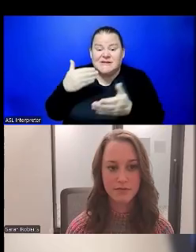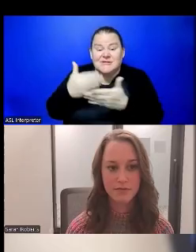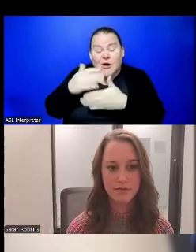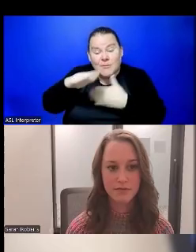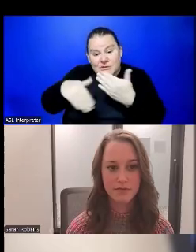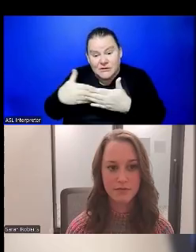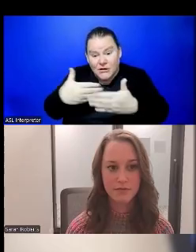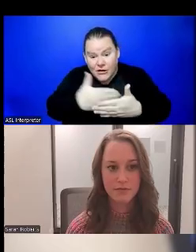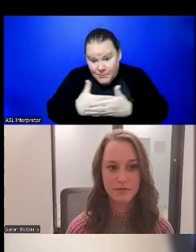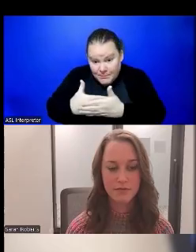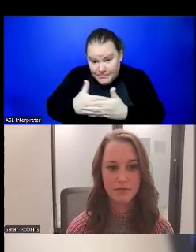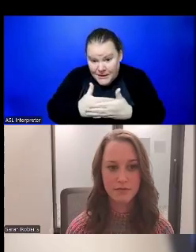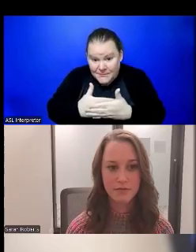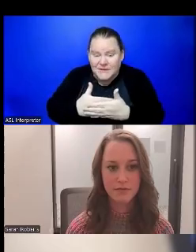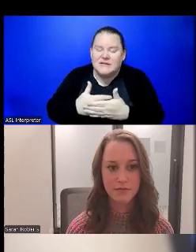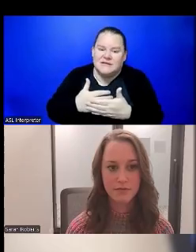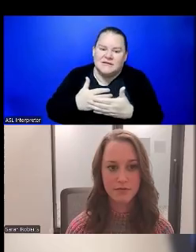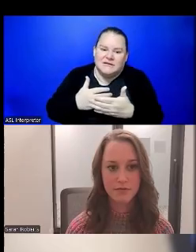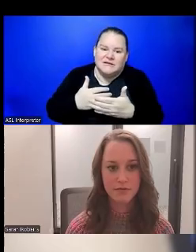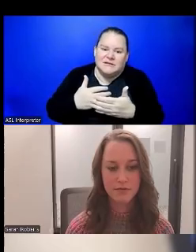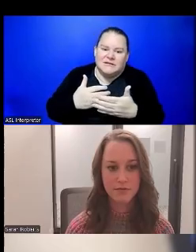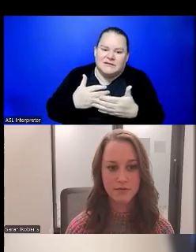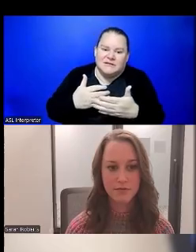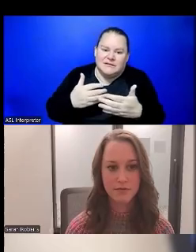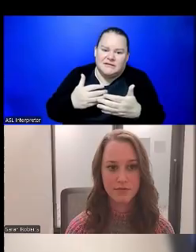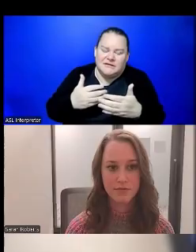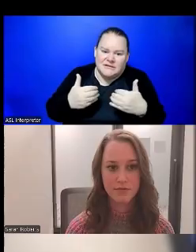growth hormone at some point. Some institutions wait till